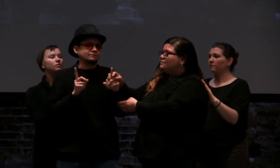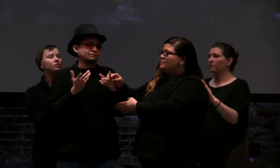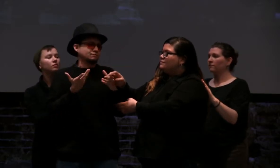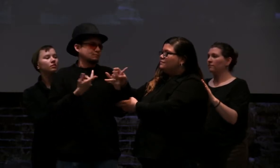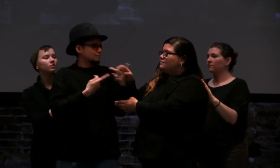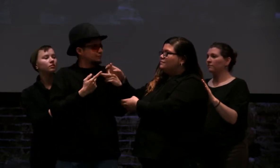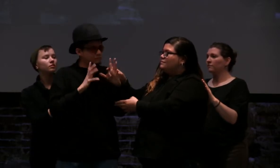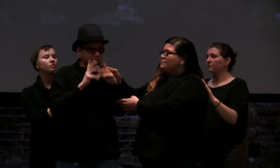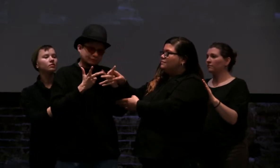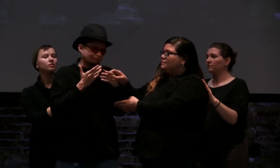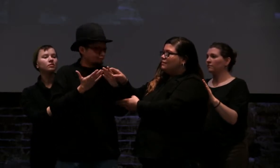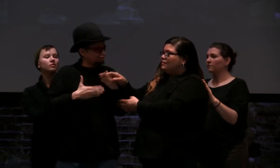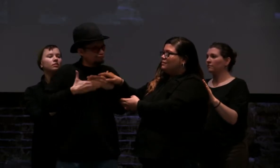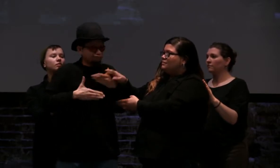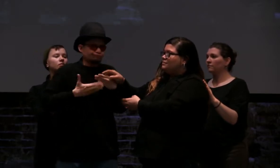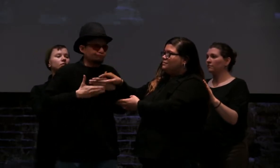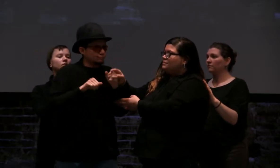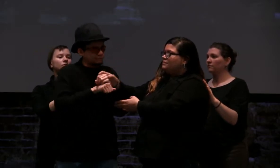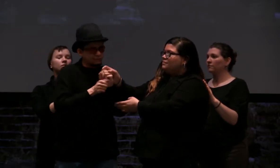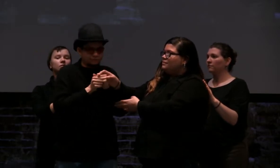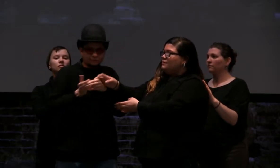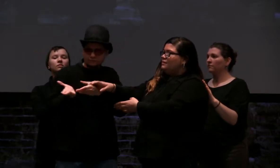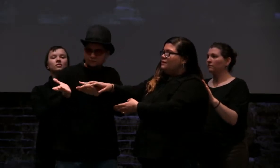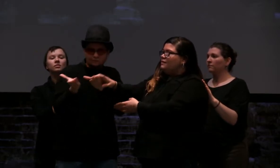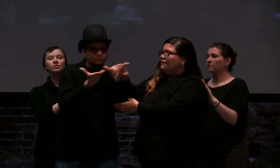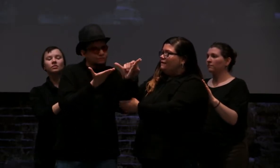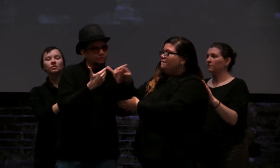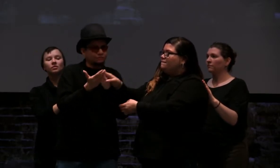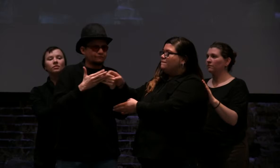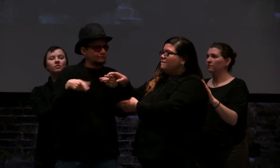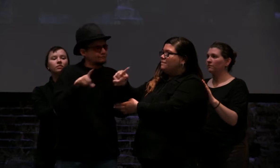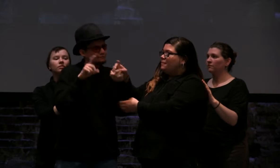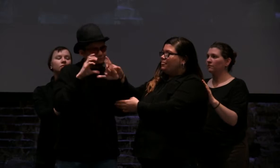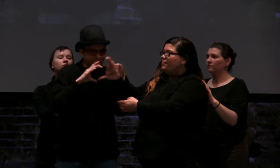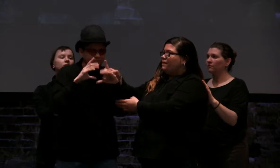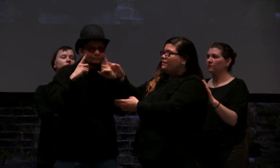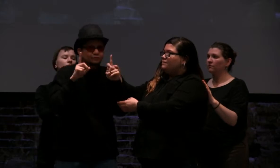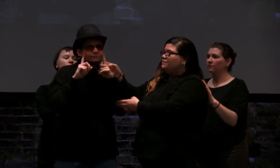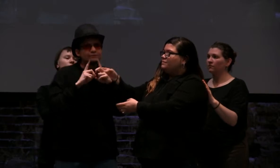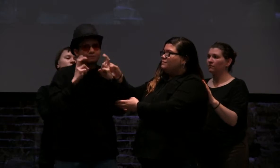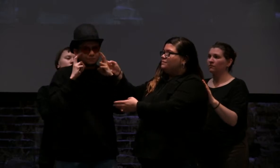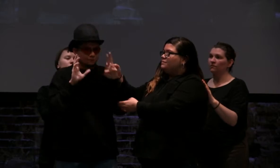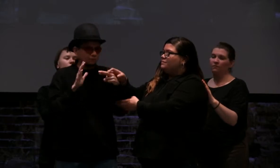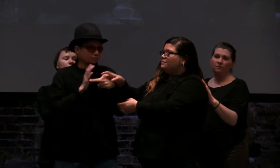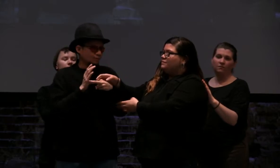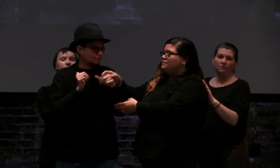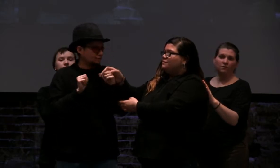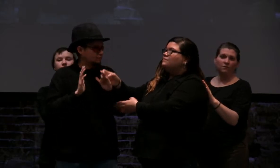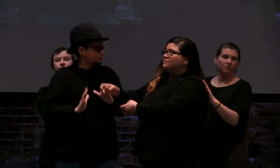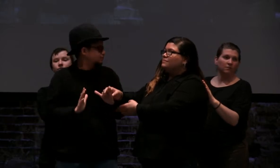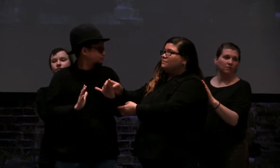These are skills we all have. You may not have all the skills, but we're all working together, looking for a journey to find how